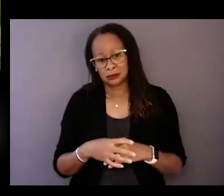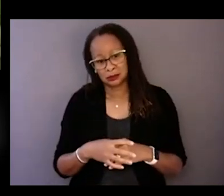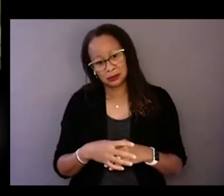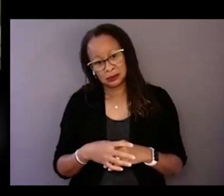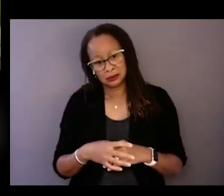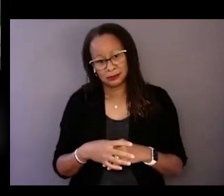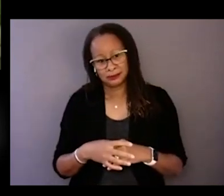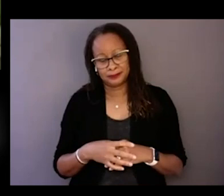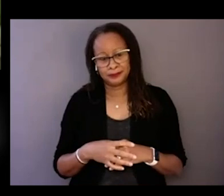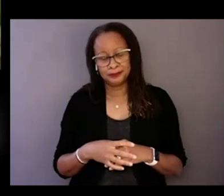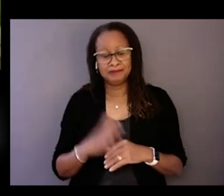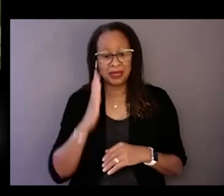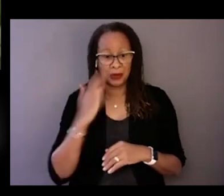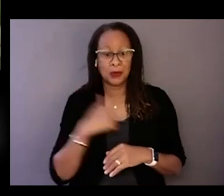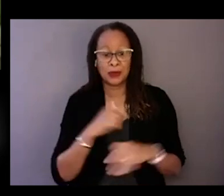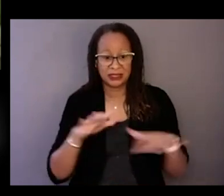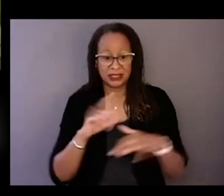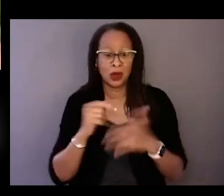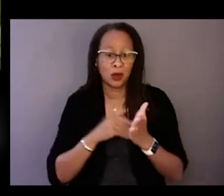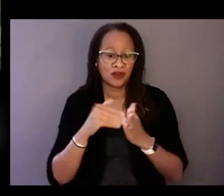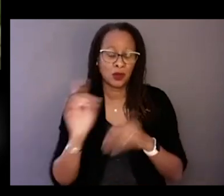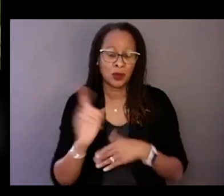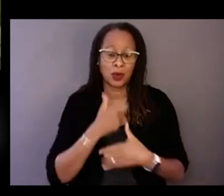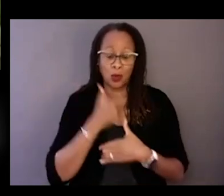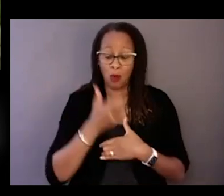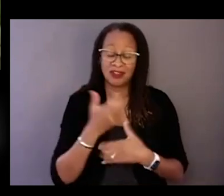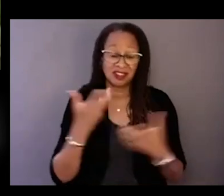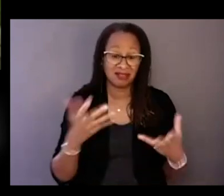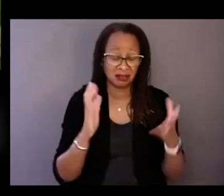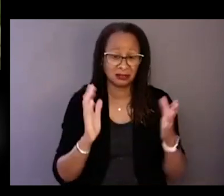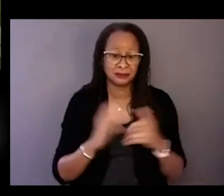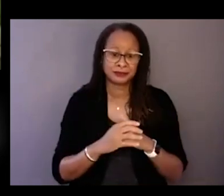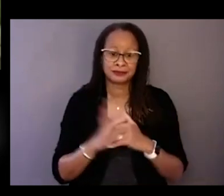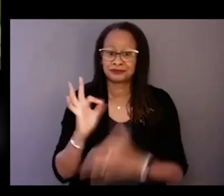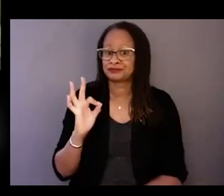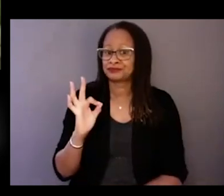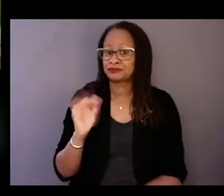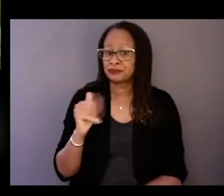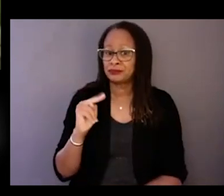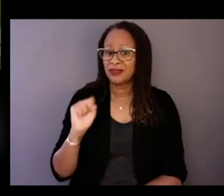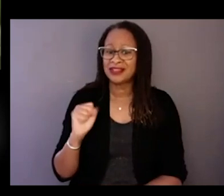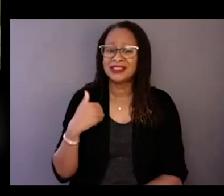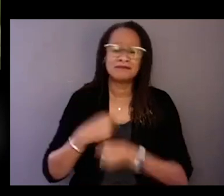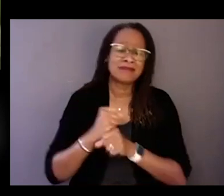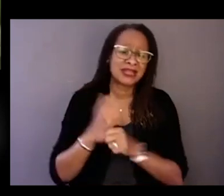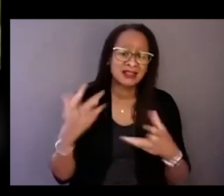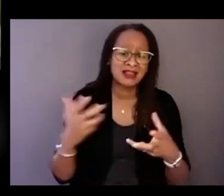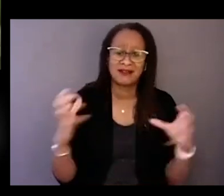I know we did it a lot where we would watch a bunch, Britney Spears' fans had made a lot of compilations and posted them on the internet